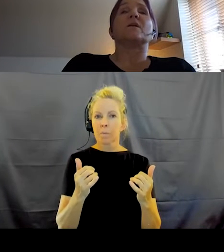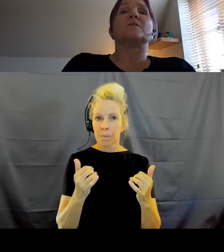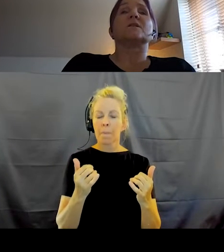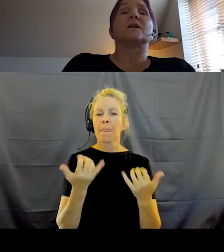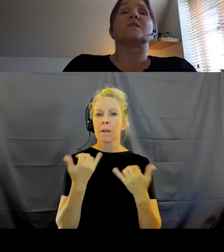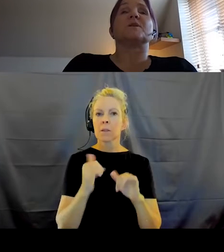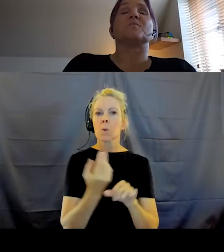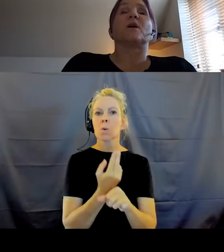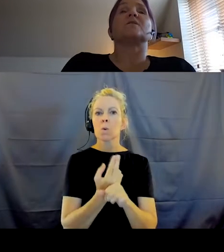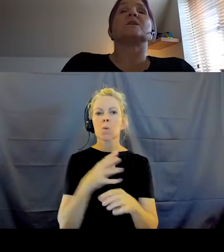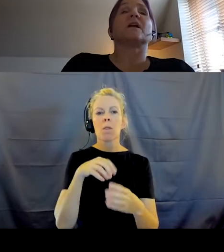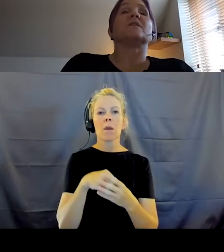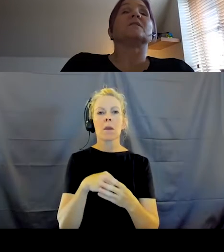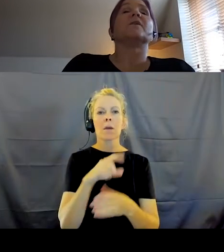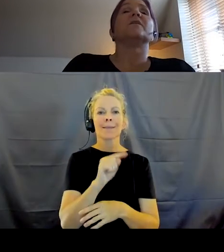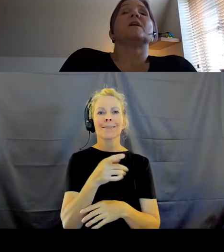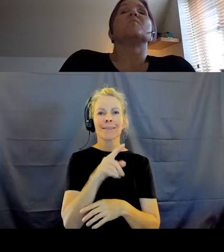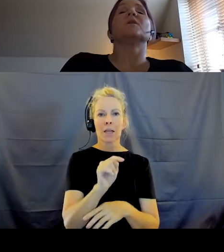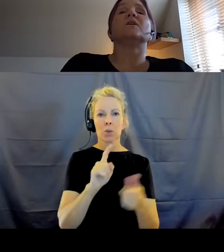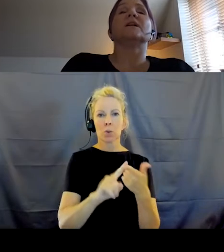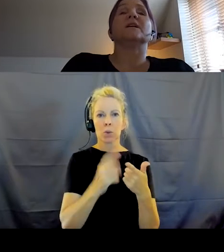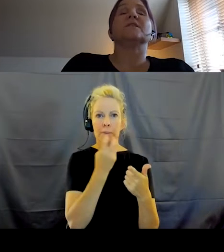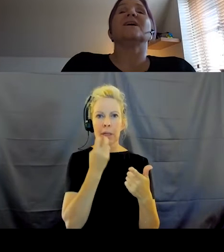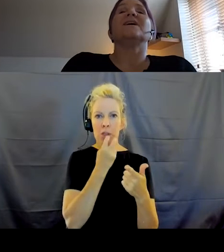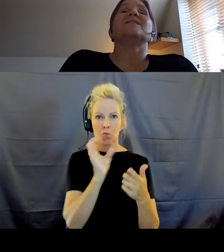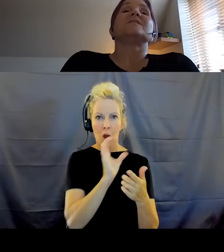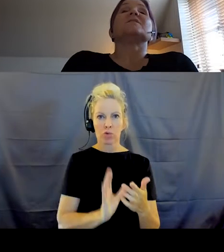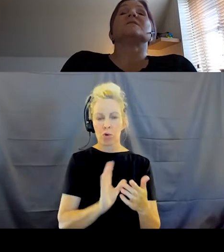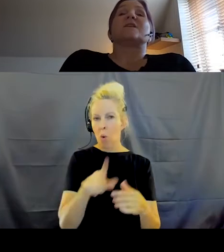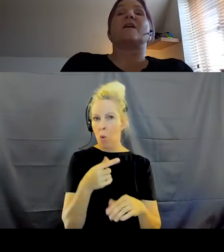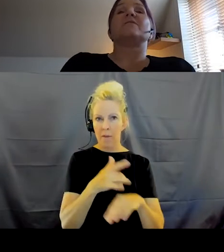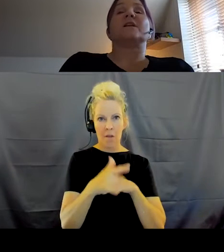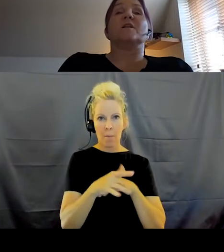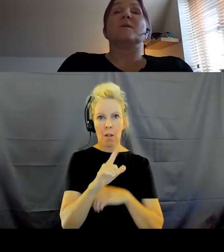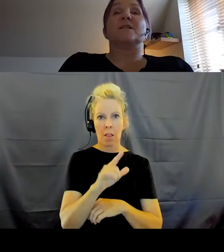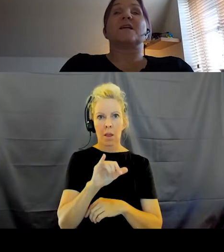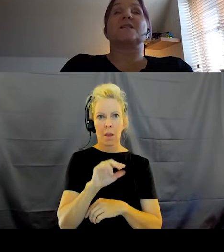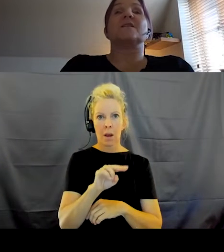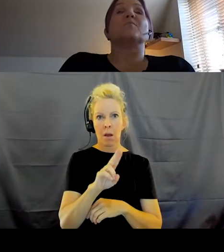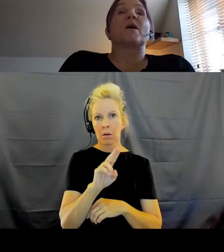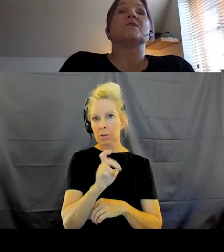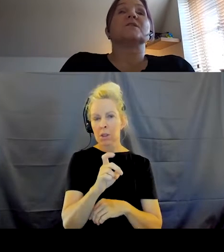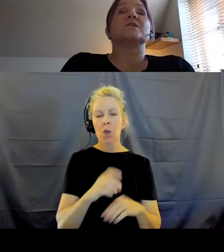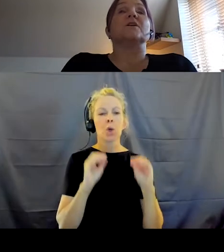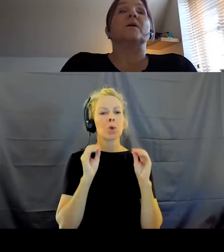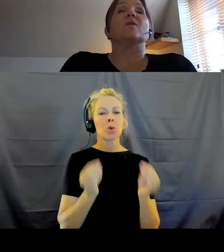browser, text to speech browser. It does not have an implementation and the browsers that you and I